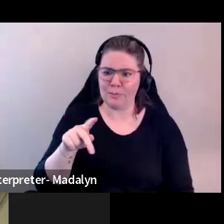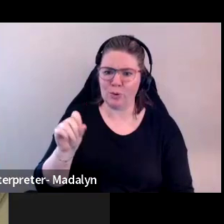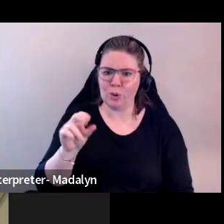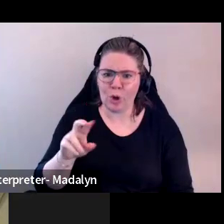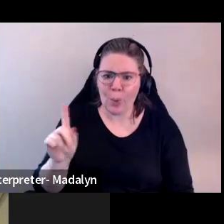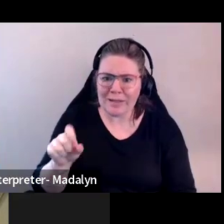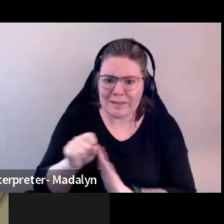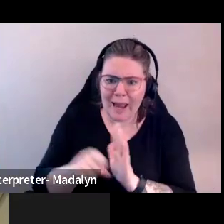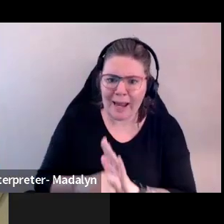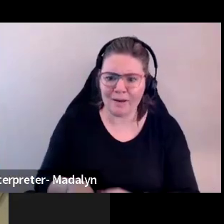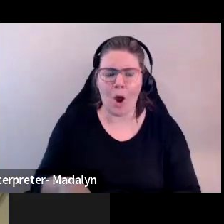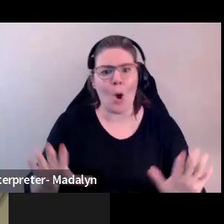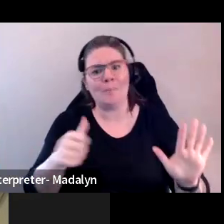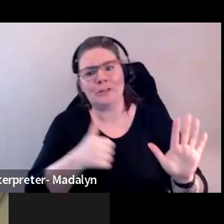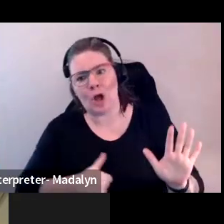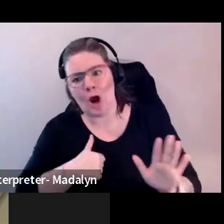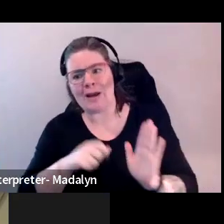Don Posh: Oh, I'm sorry. That's in Wisconsin